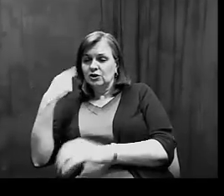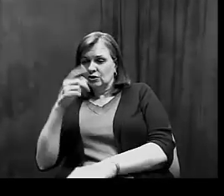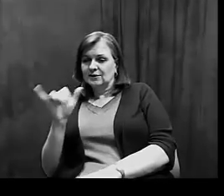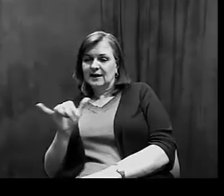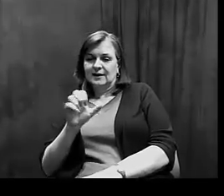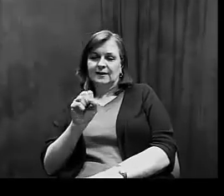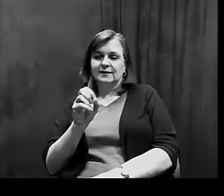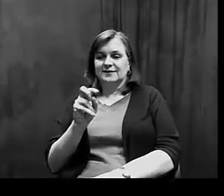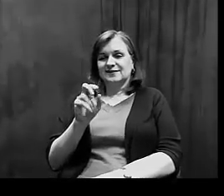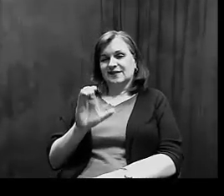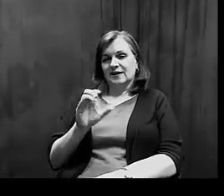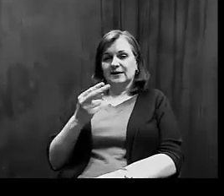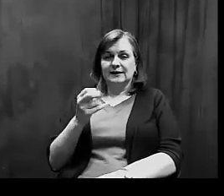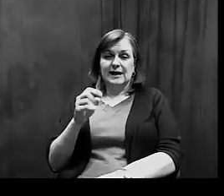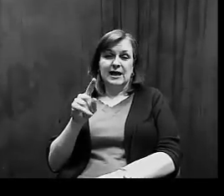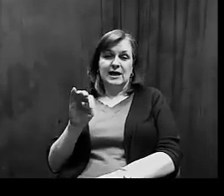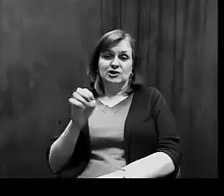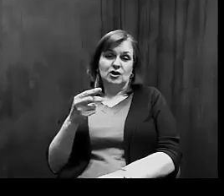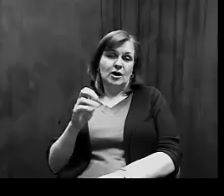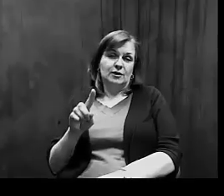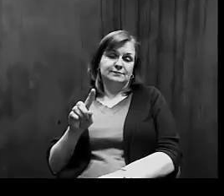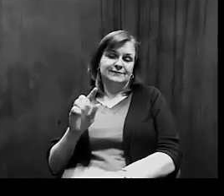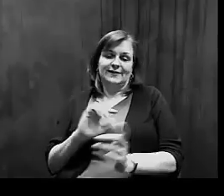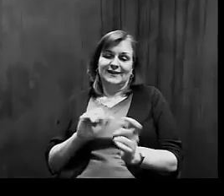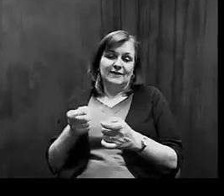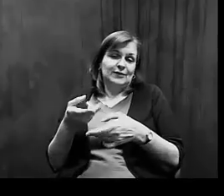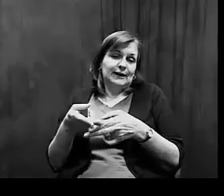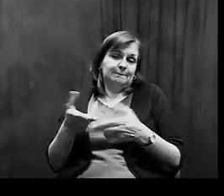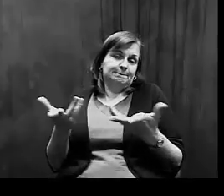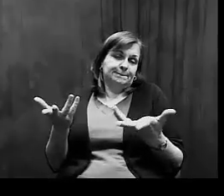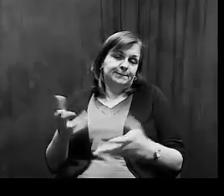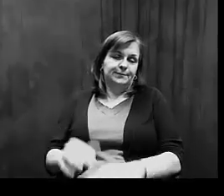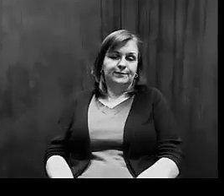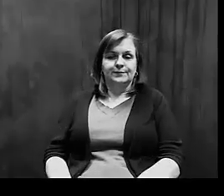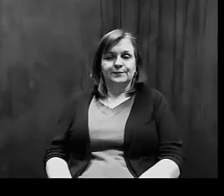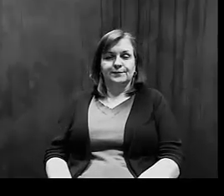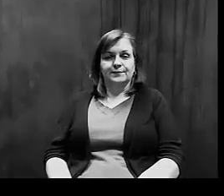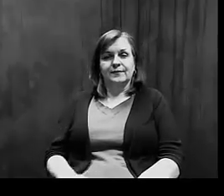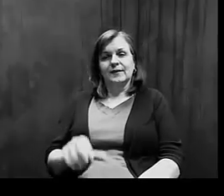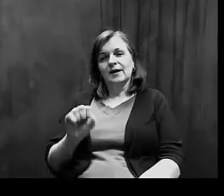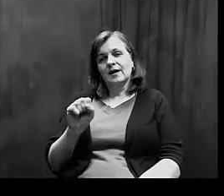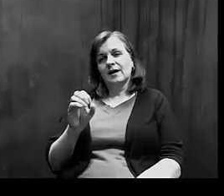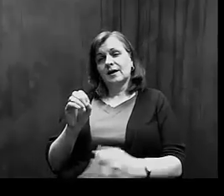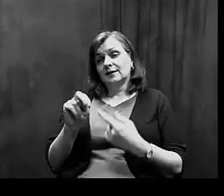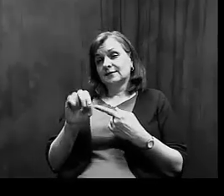you can decide so in this developments